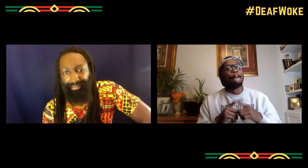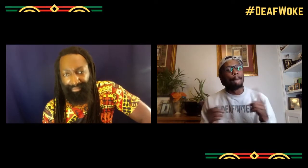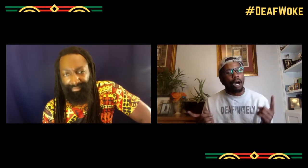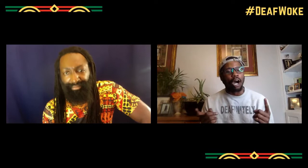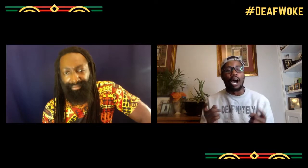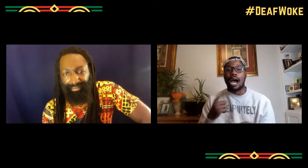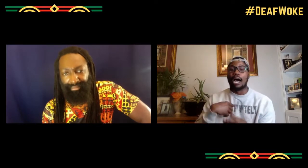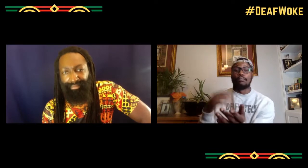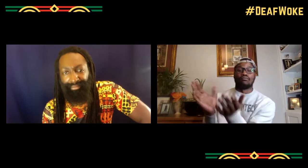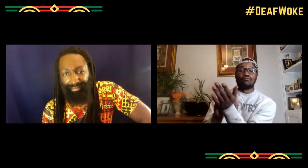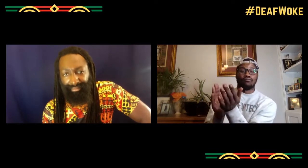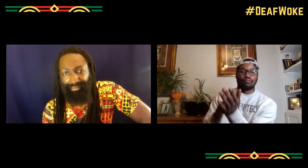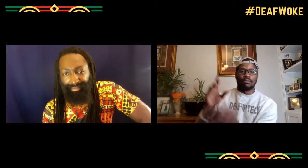And I came in feeling, you know,